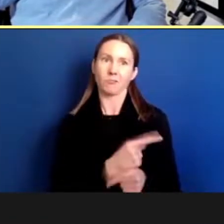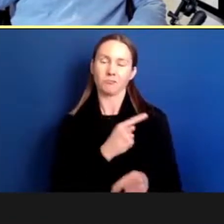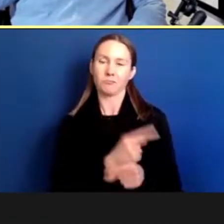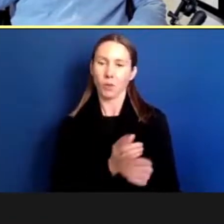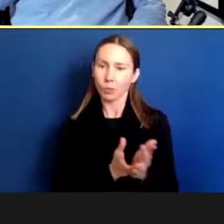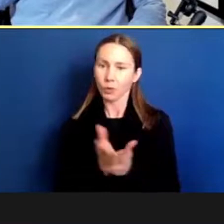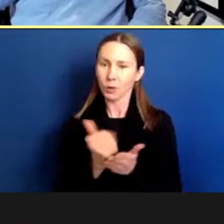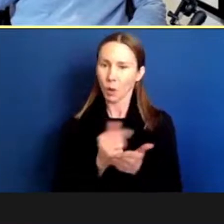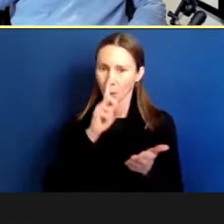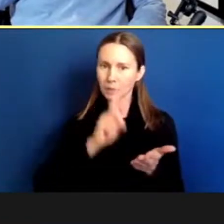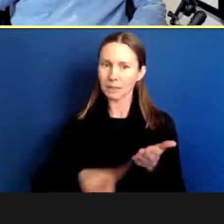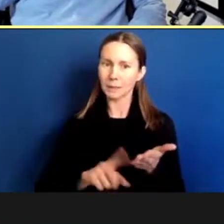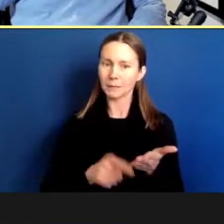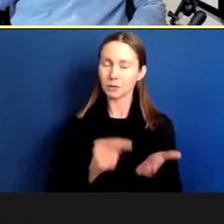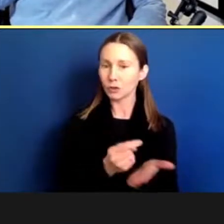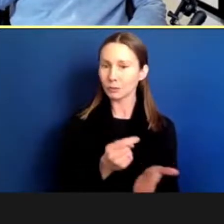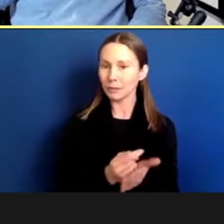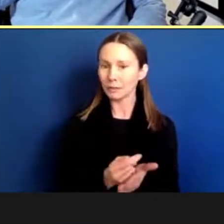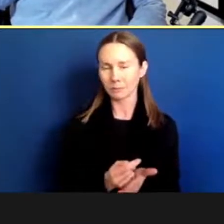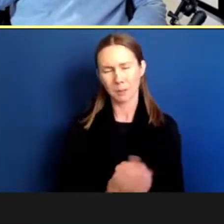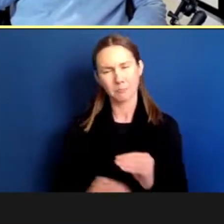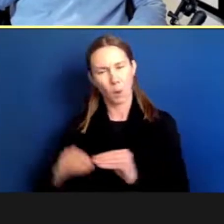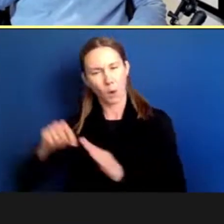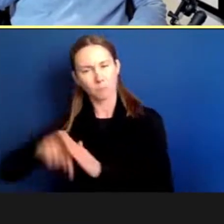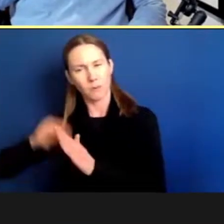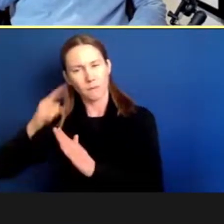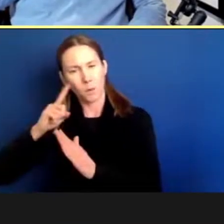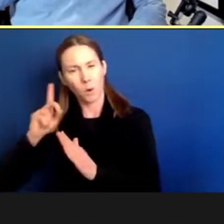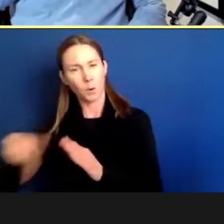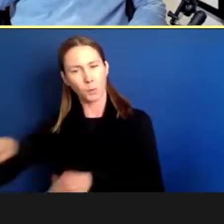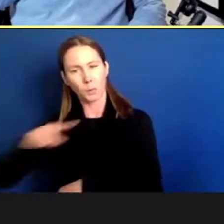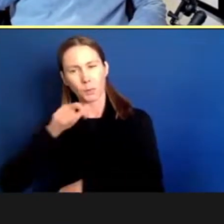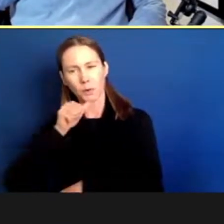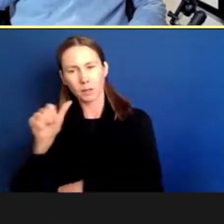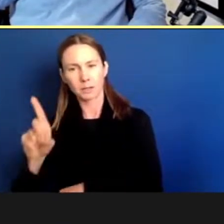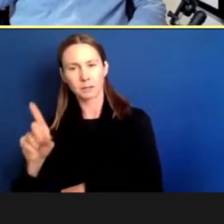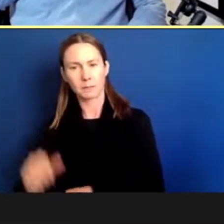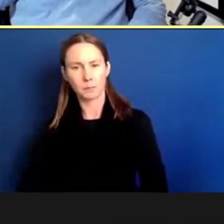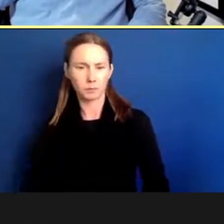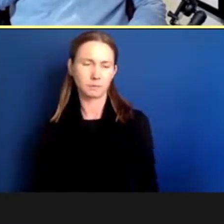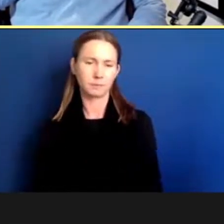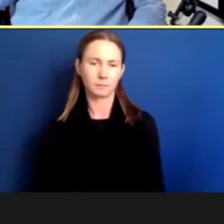to patients who are not disabled. Our weight is hardly ever captured. We are consistently